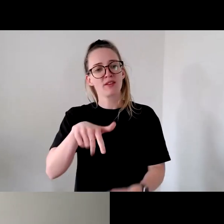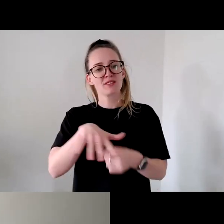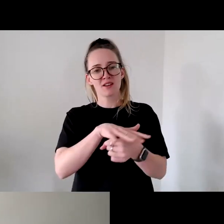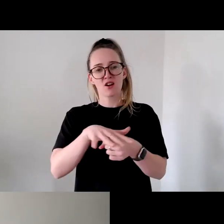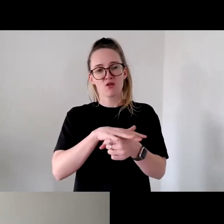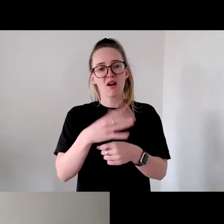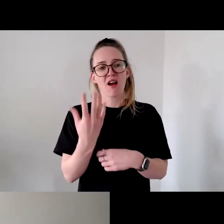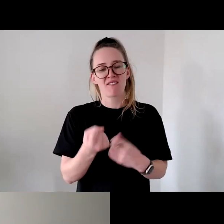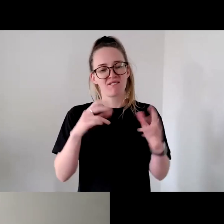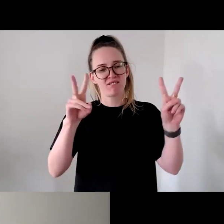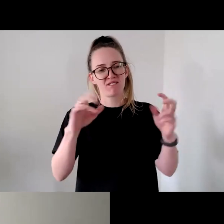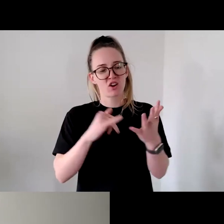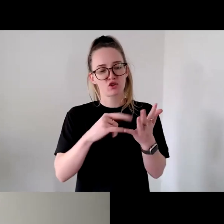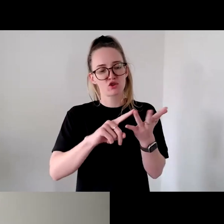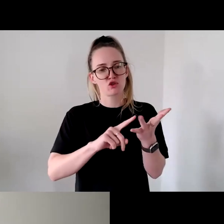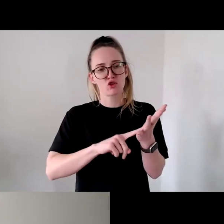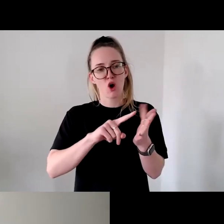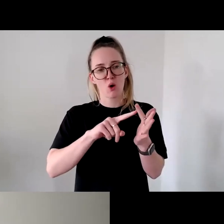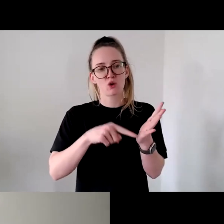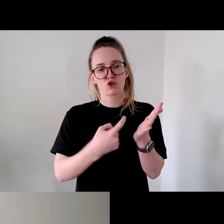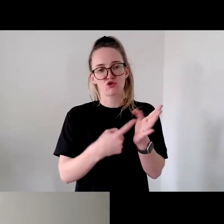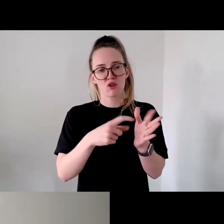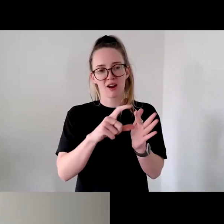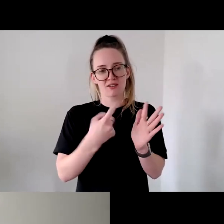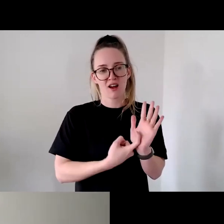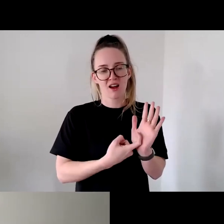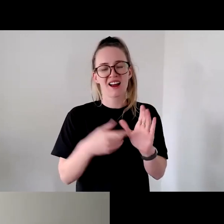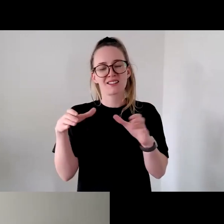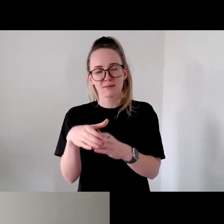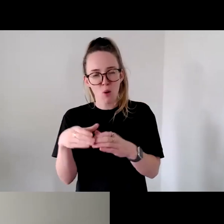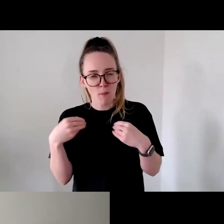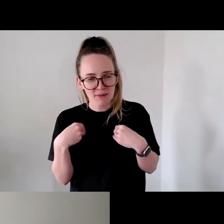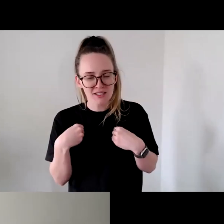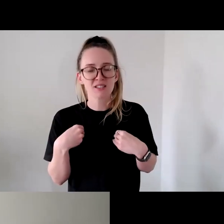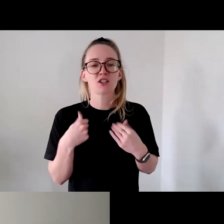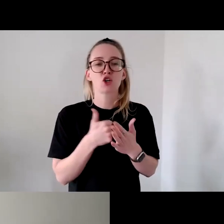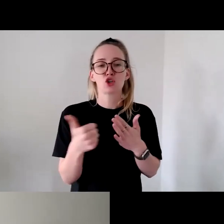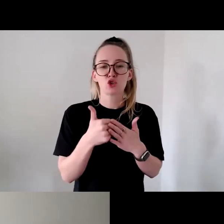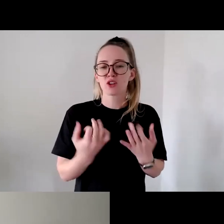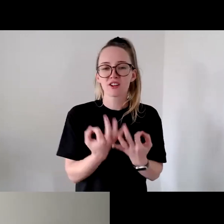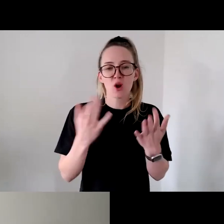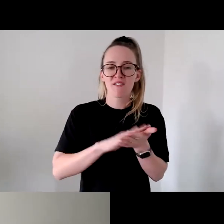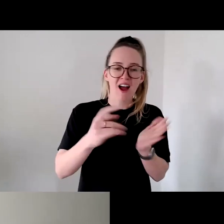sole traders and micro and small businesses. They don't usually have the HR or legal departments,